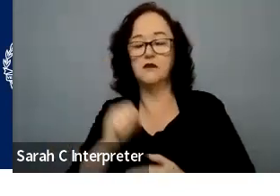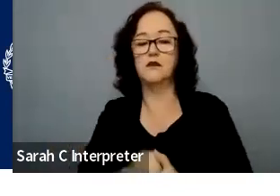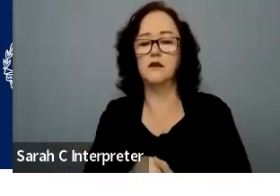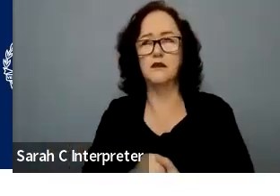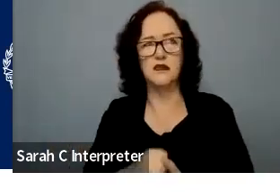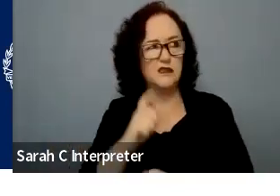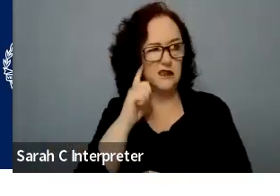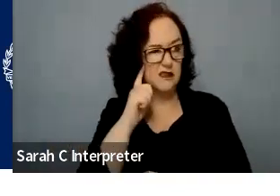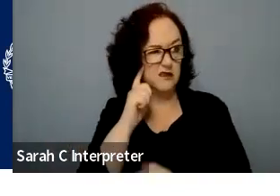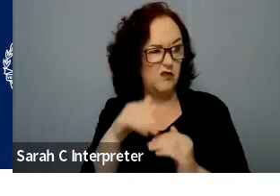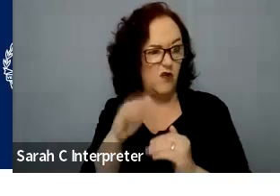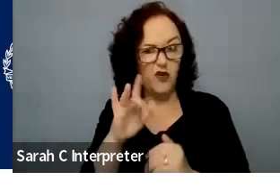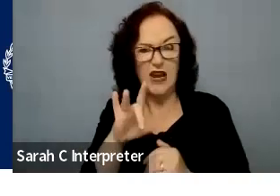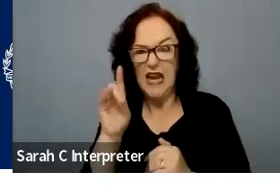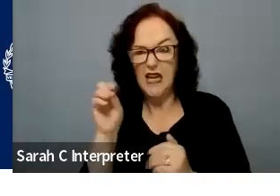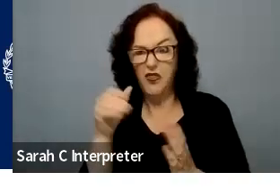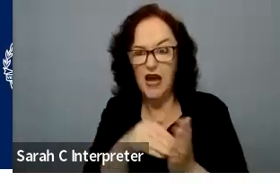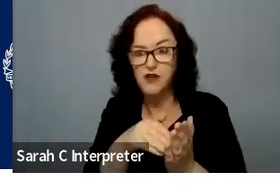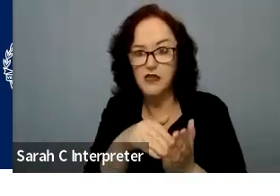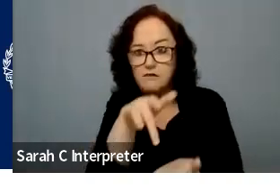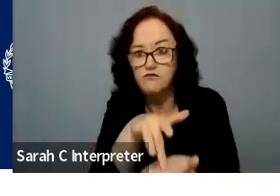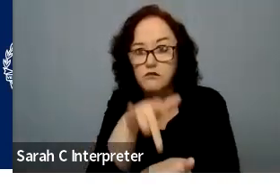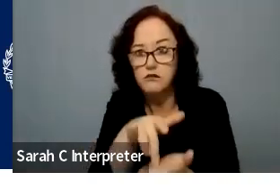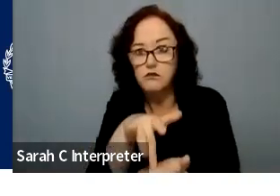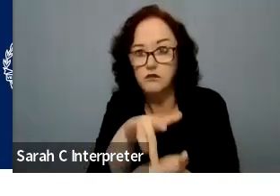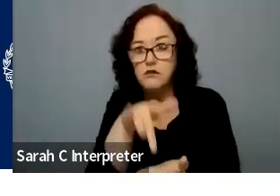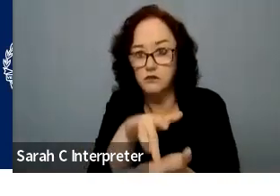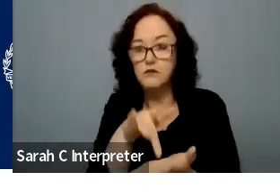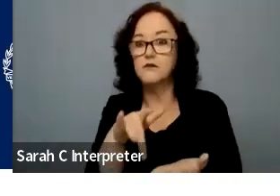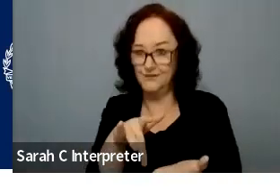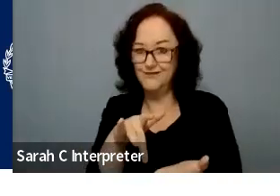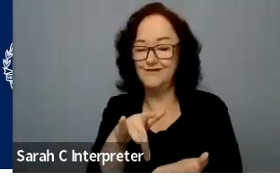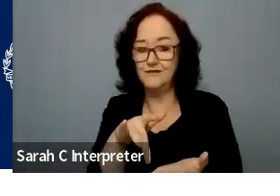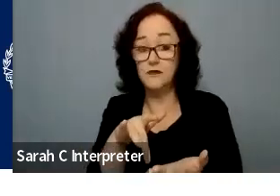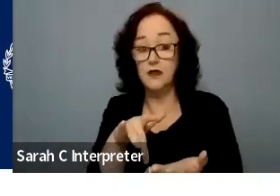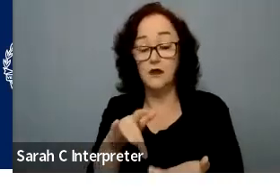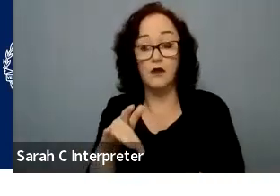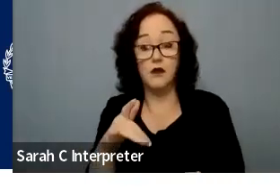80,000 hits and they didn't start monitoring that at the very beginning in other words